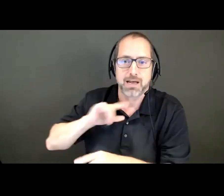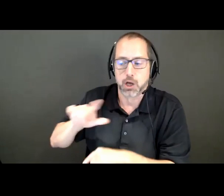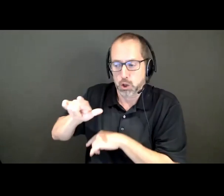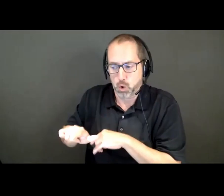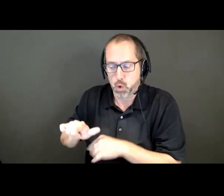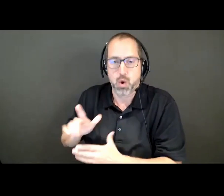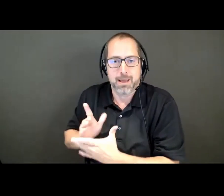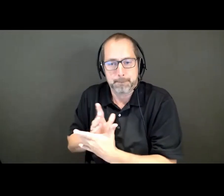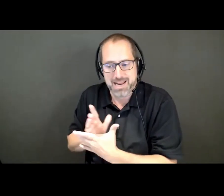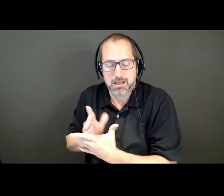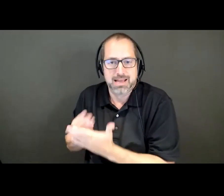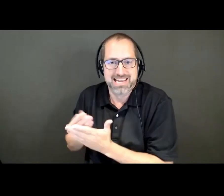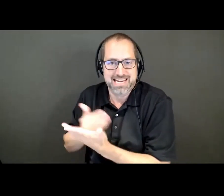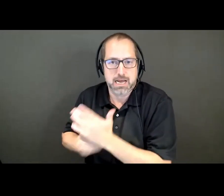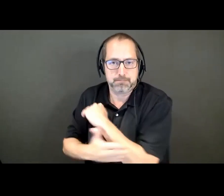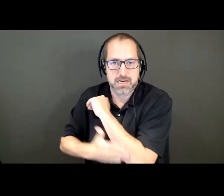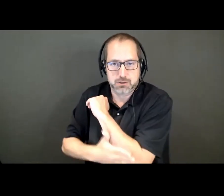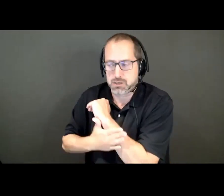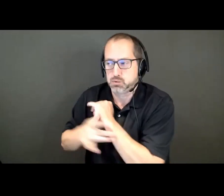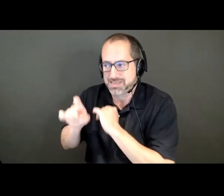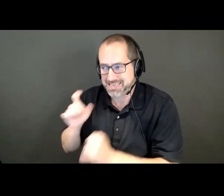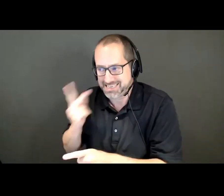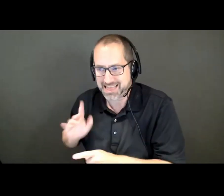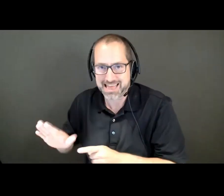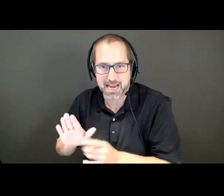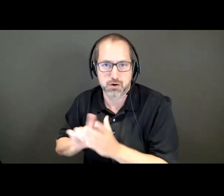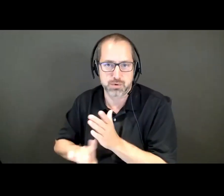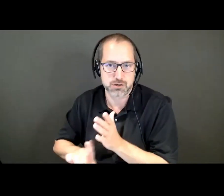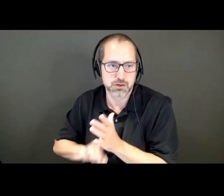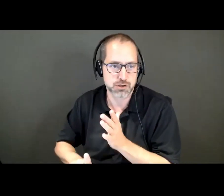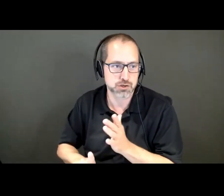countries. And I would say in particular in fragile and conflict-affected settings.